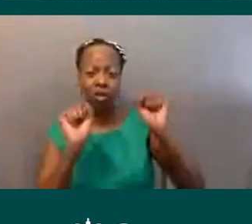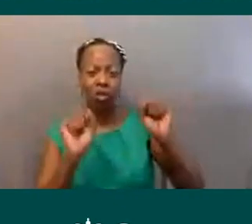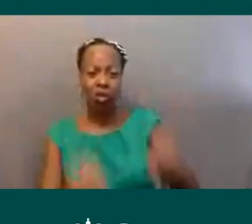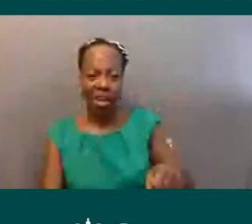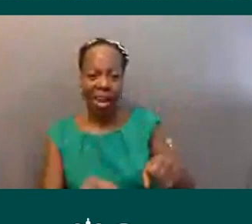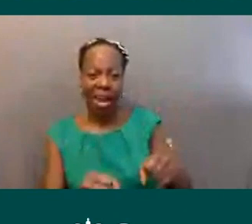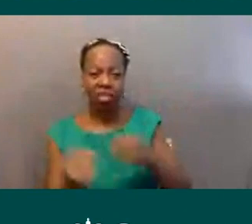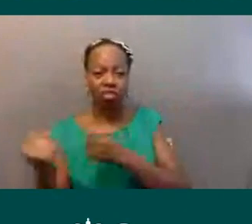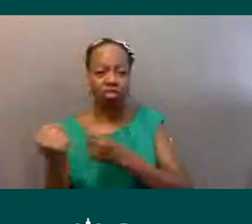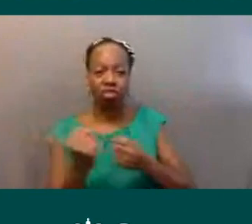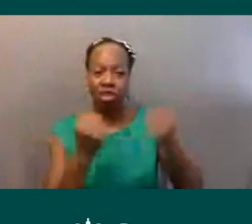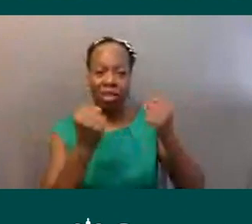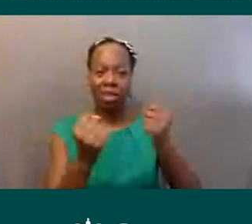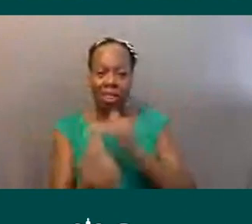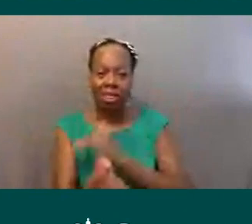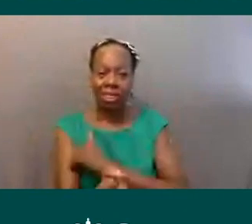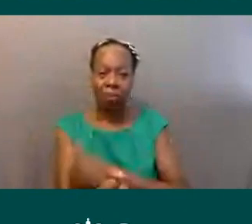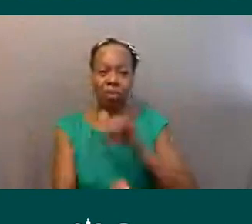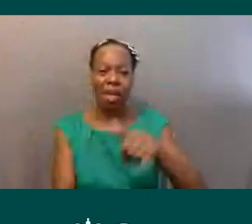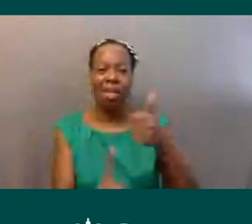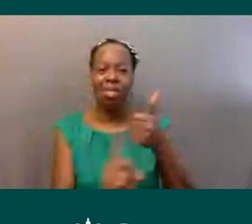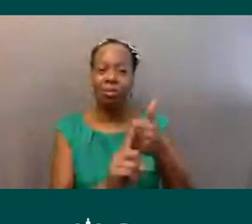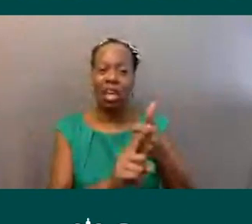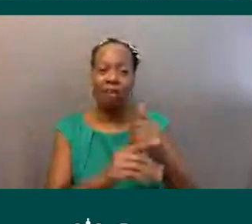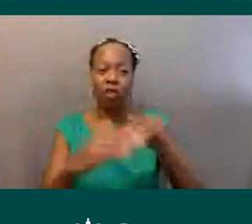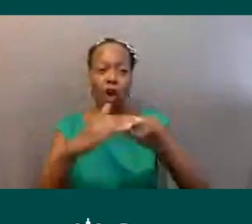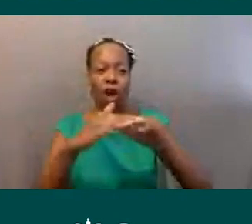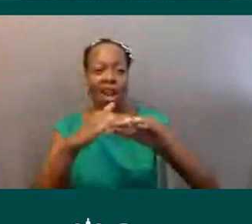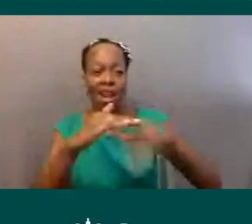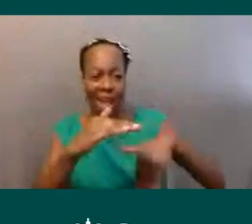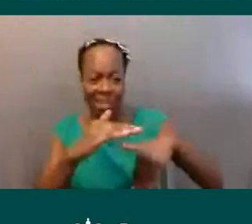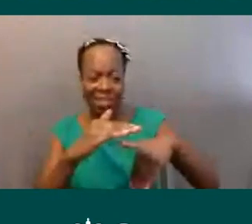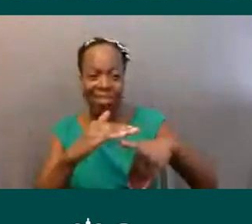that are less effected and that are functioning well,